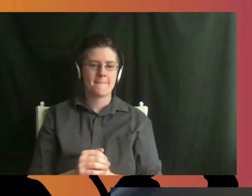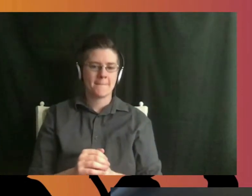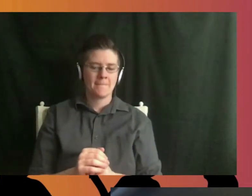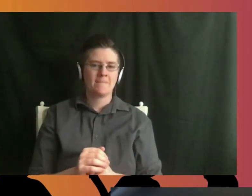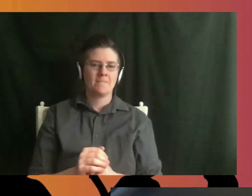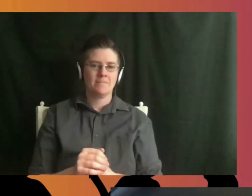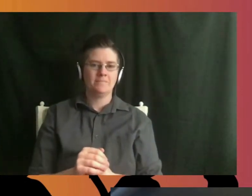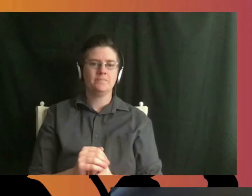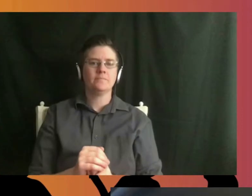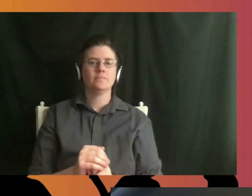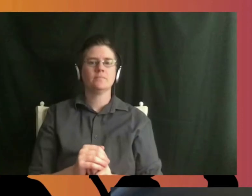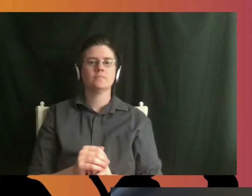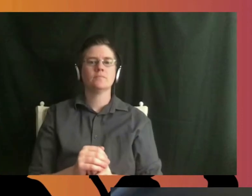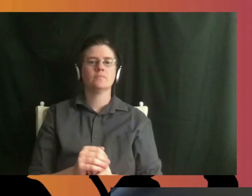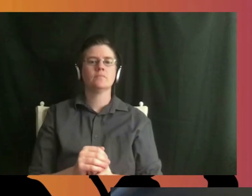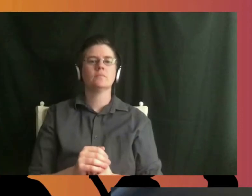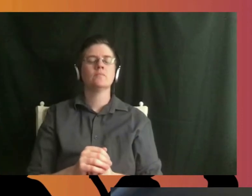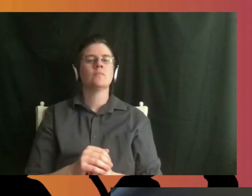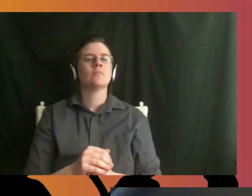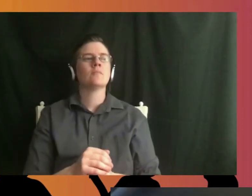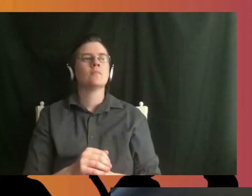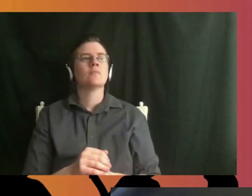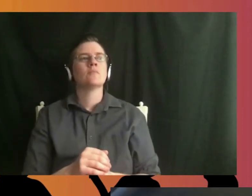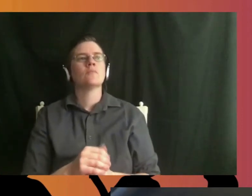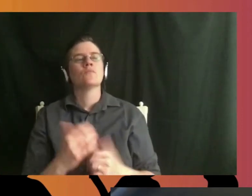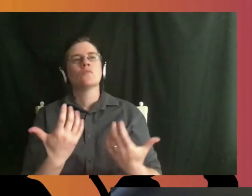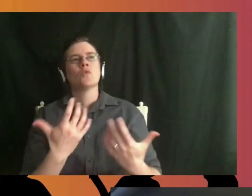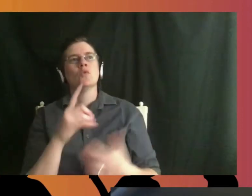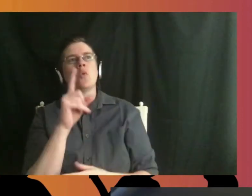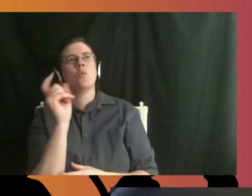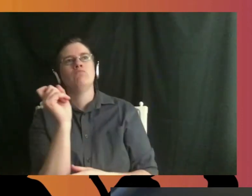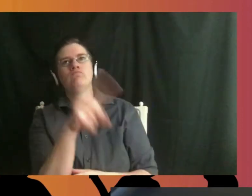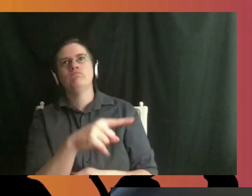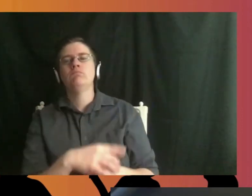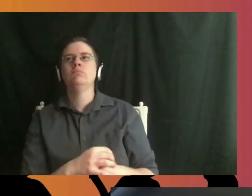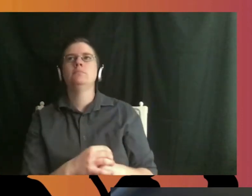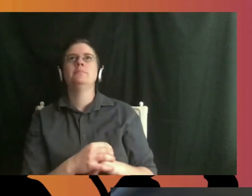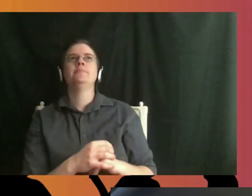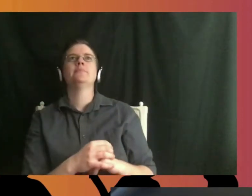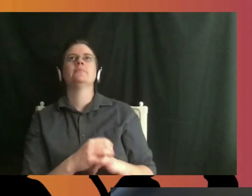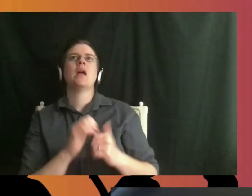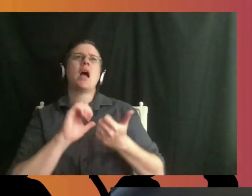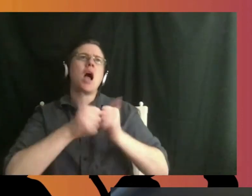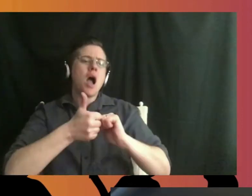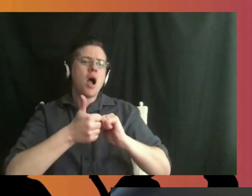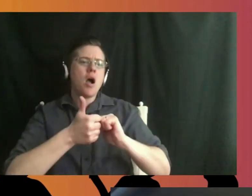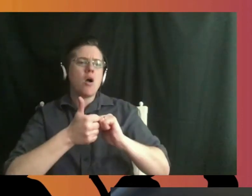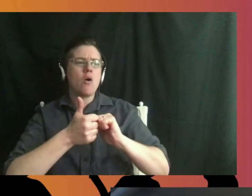so i just want to ask like what ways can you protest safely because i know that's a concern